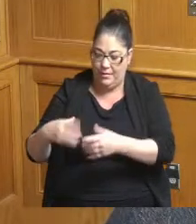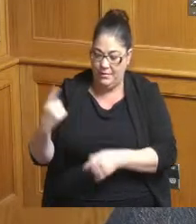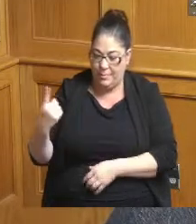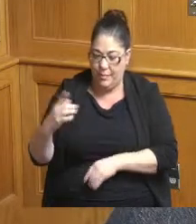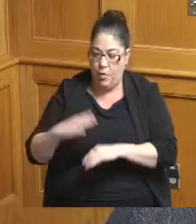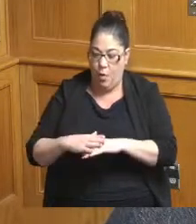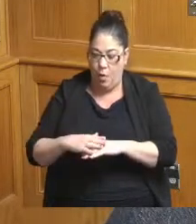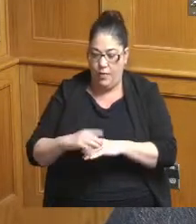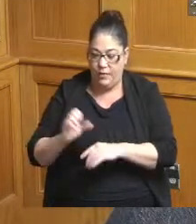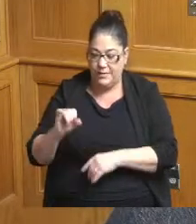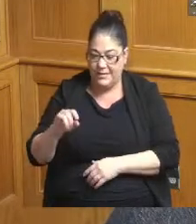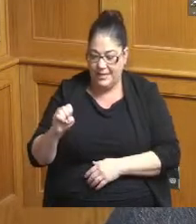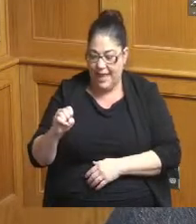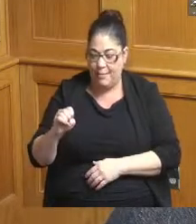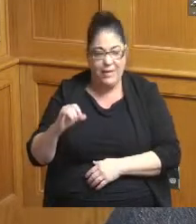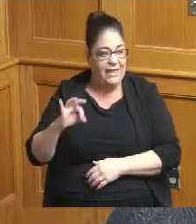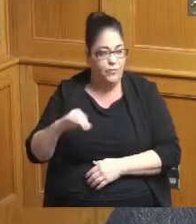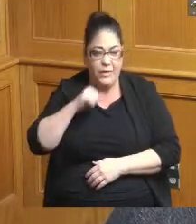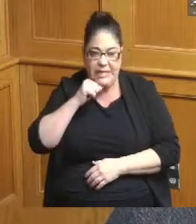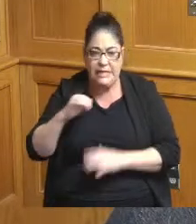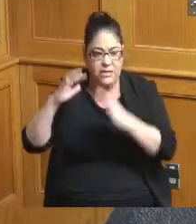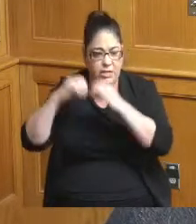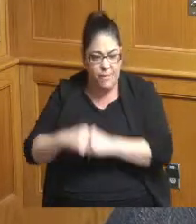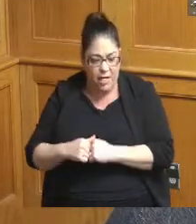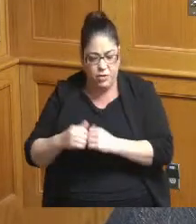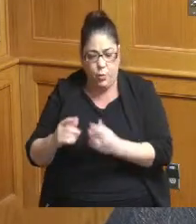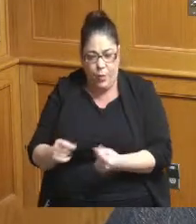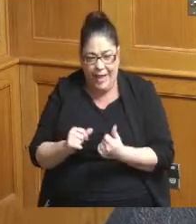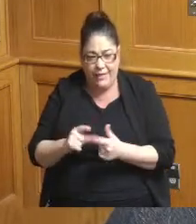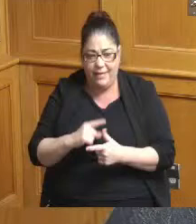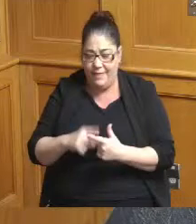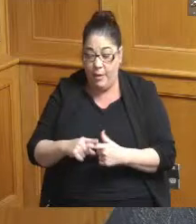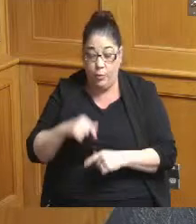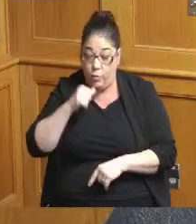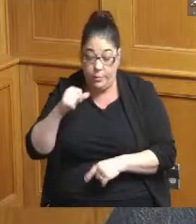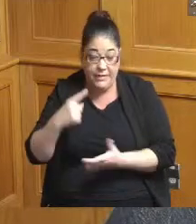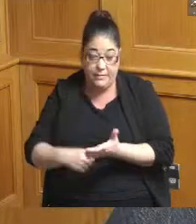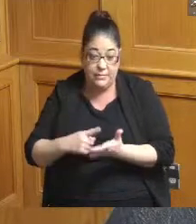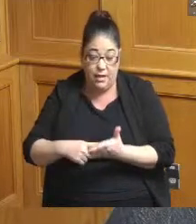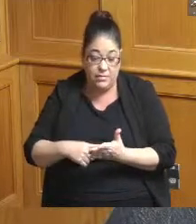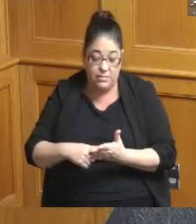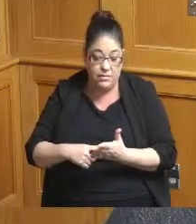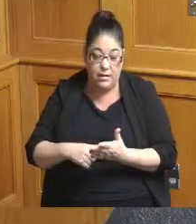quickly we would not be talking about paying the 5 million now because we had not demolished it